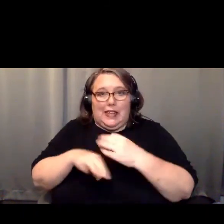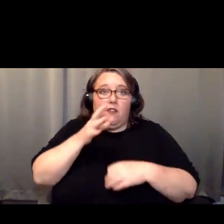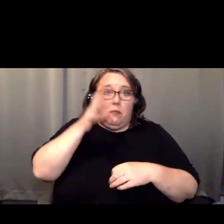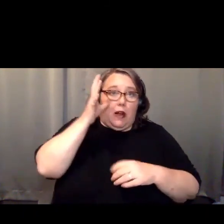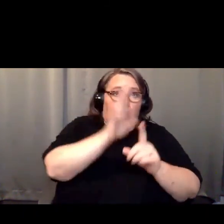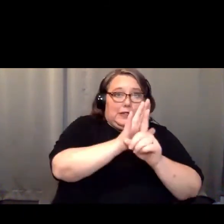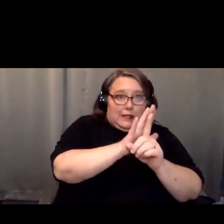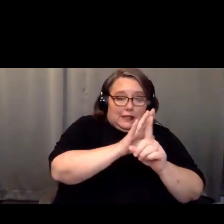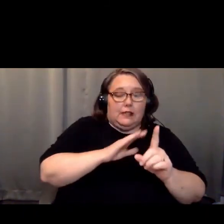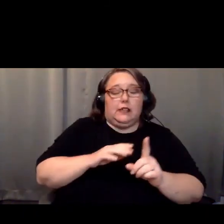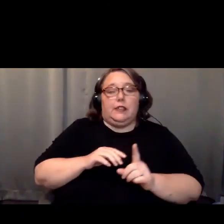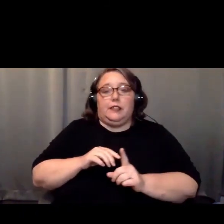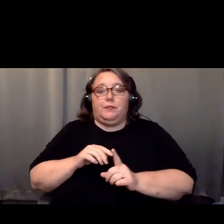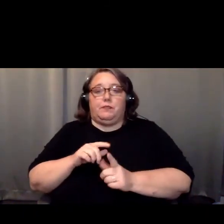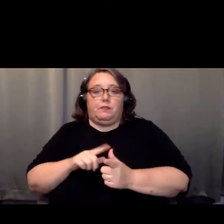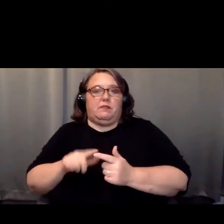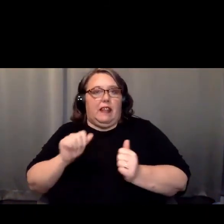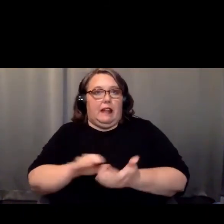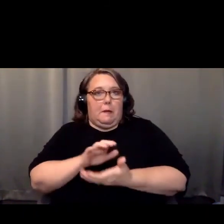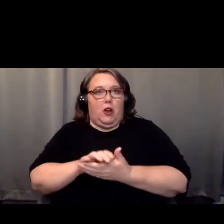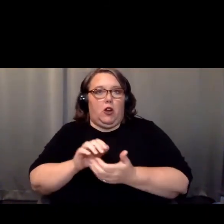then they can get married with no issue.